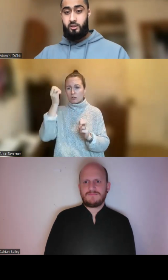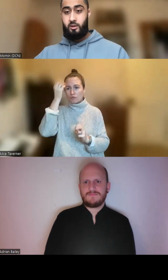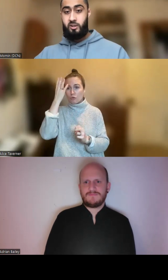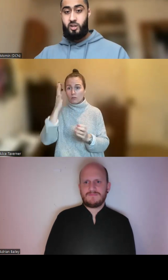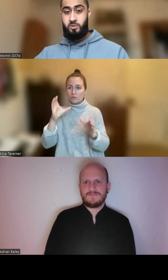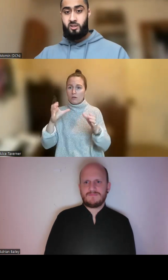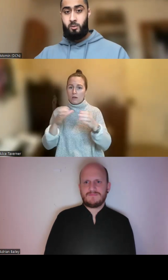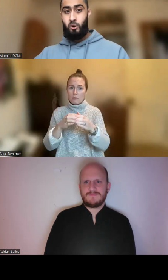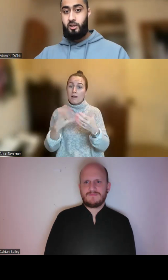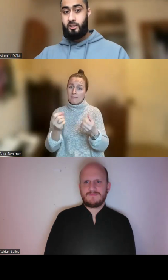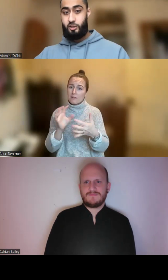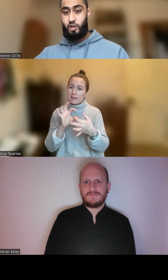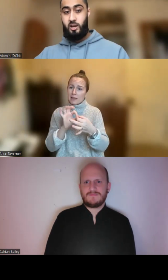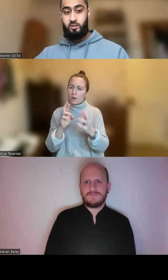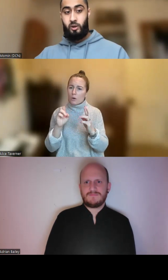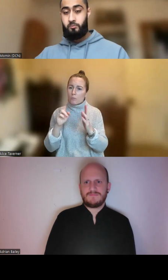I believe James is going to put a link in the chat as well.